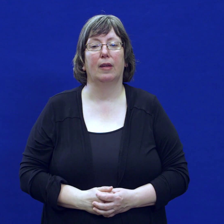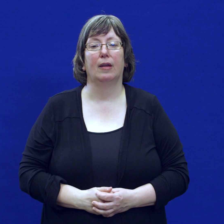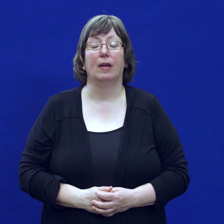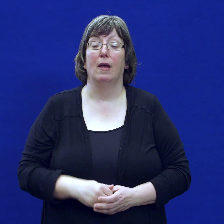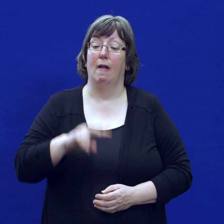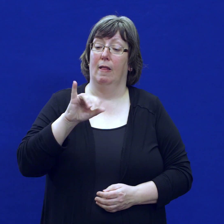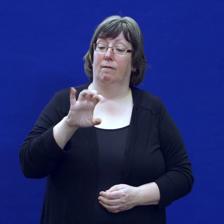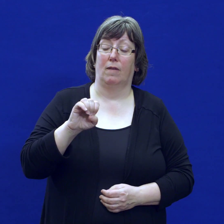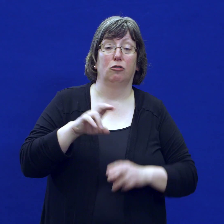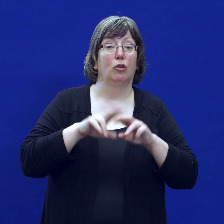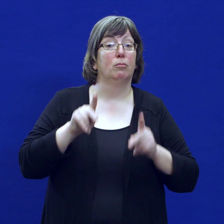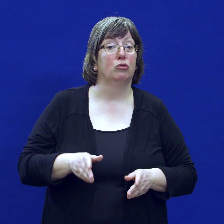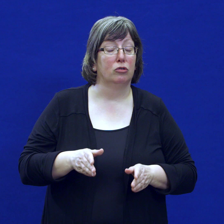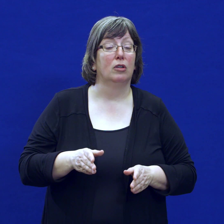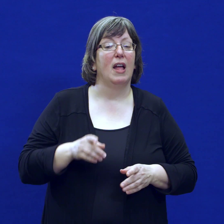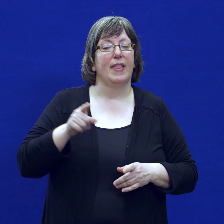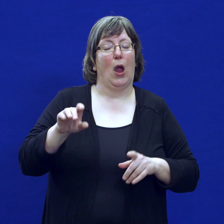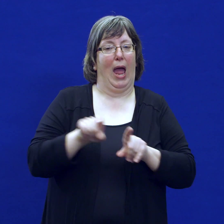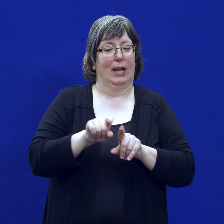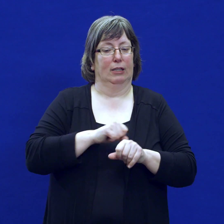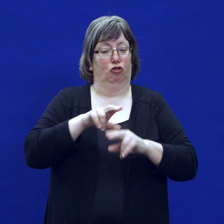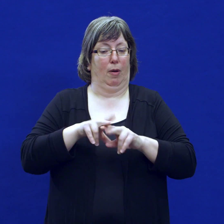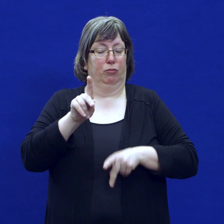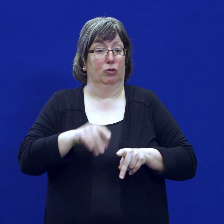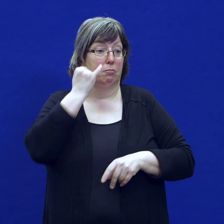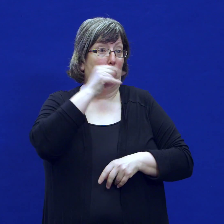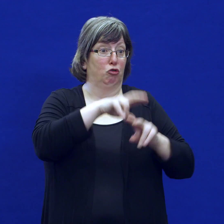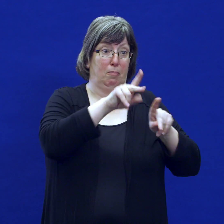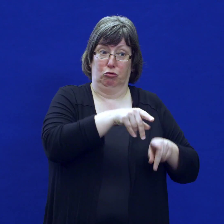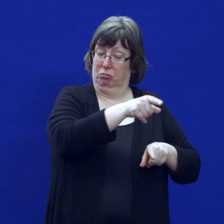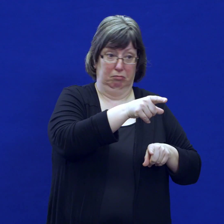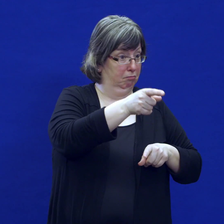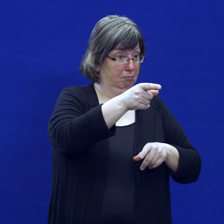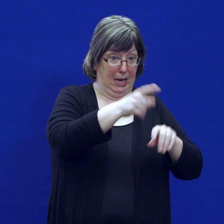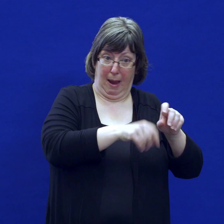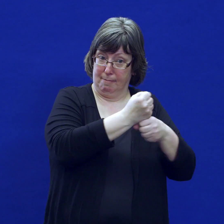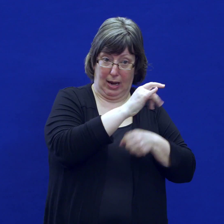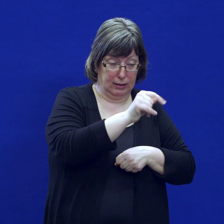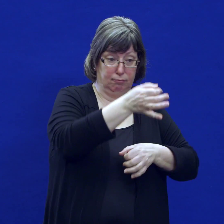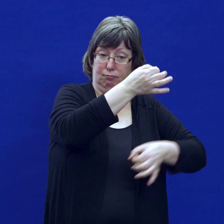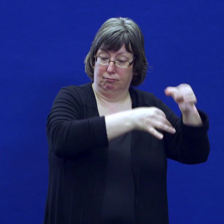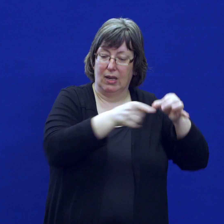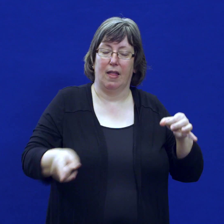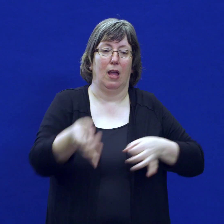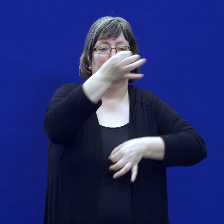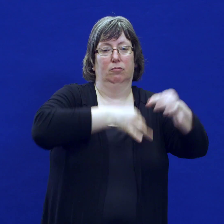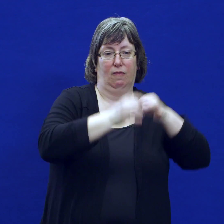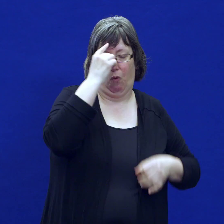the vice-chair shall act as chair if the chair is absent or unable to act